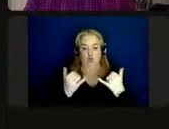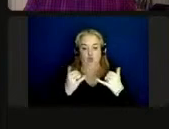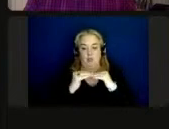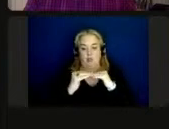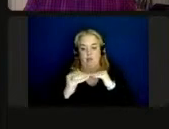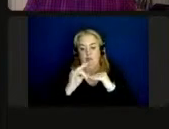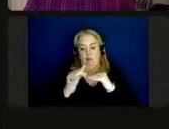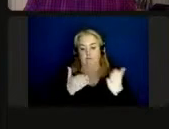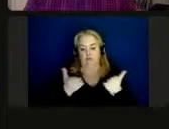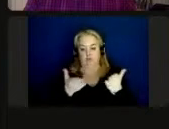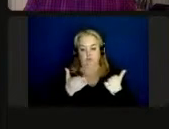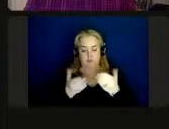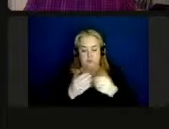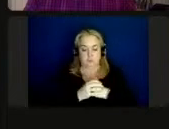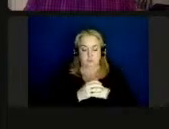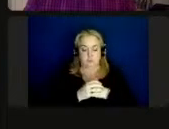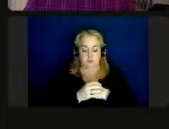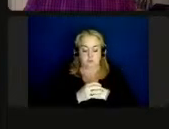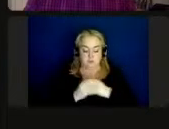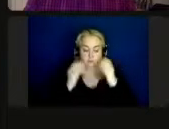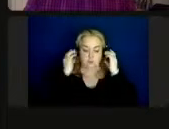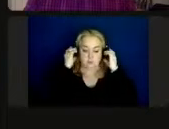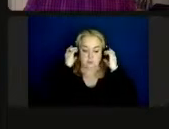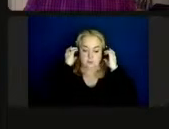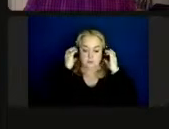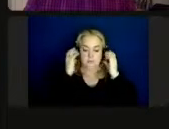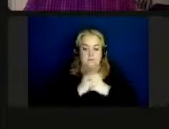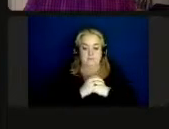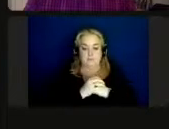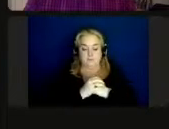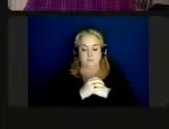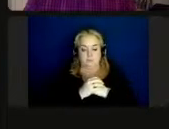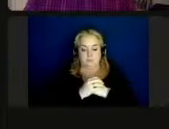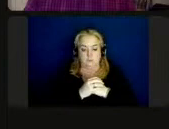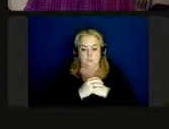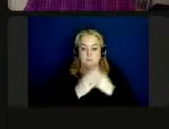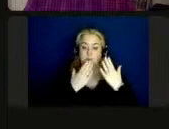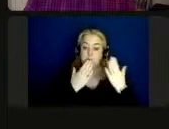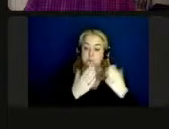WORDS LIKE SOME VALUE ADD. THE VOTERS ARE GOING TO BE